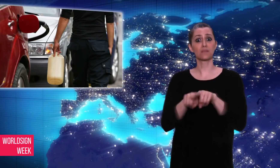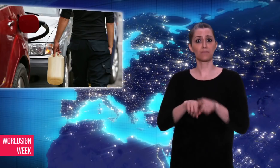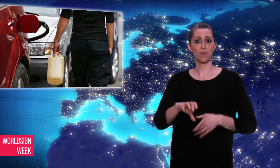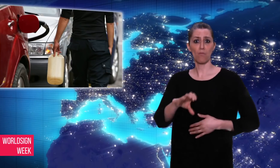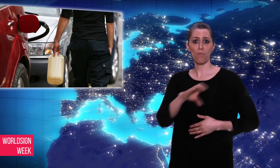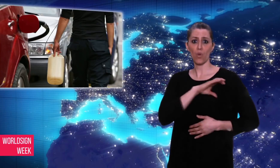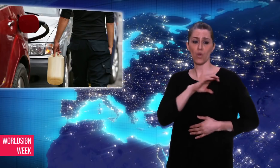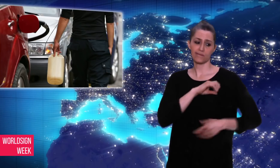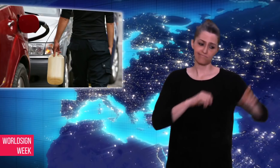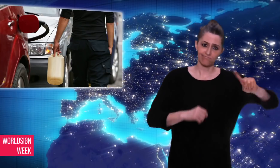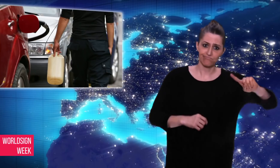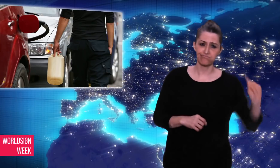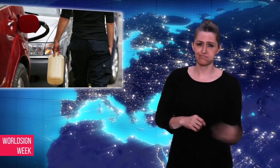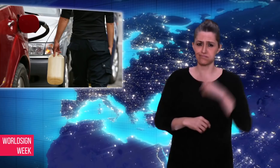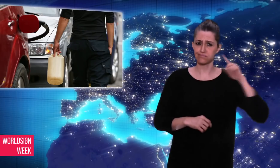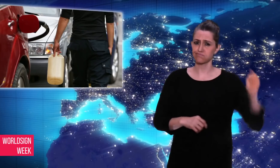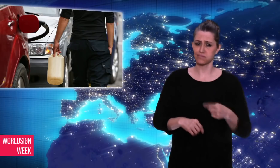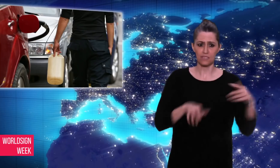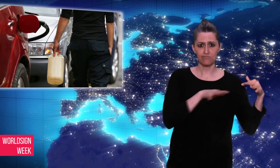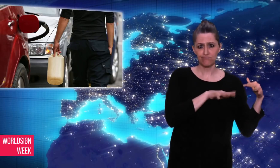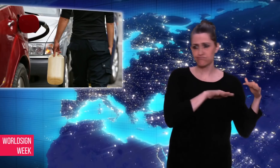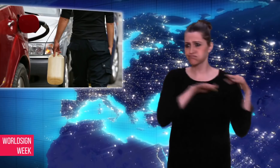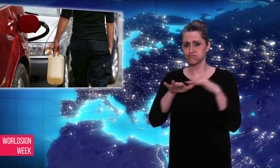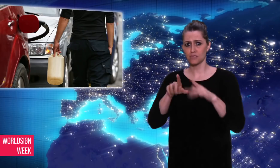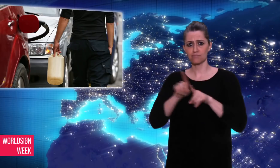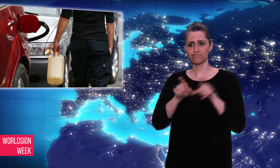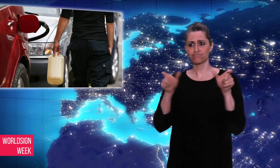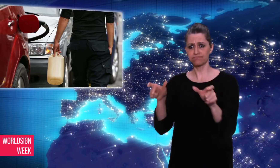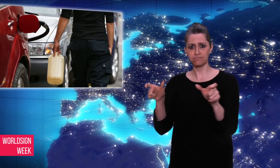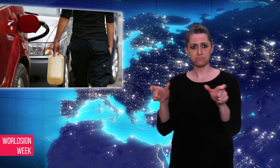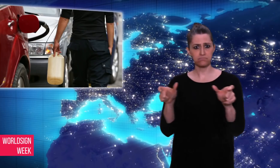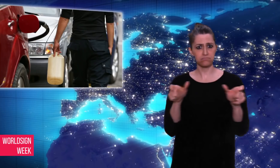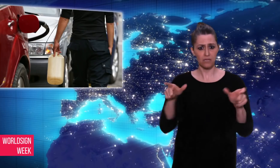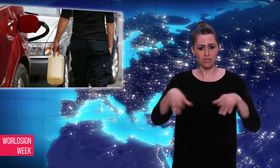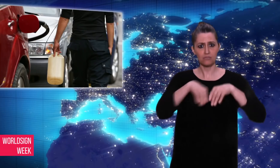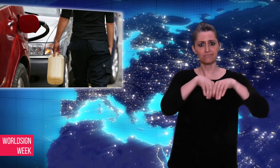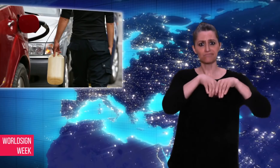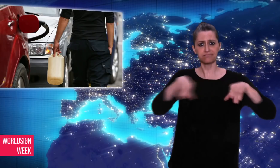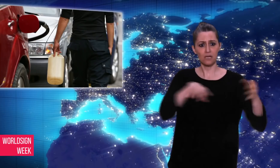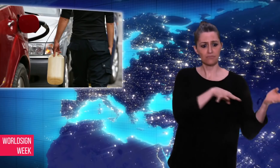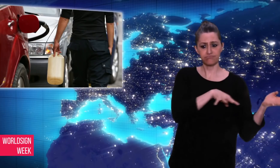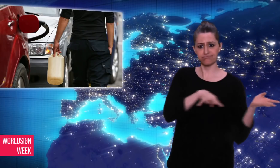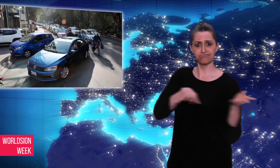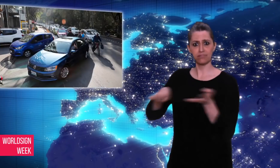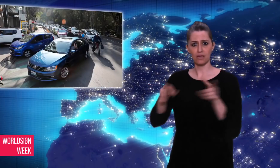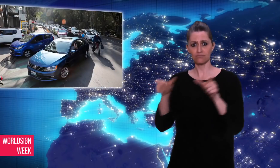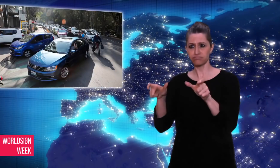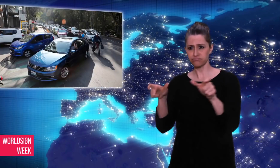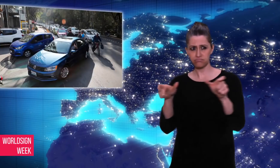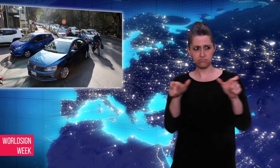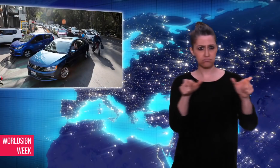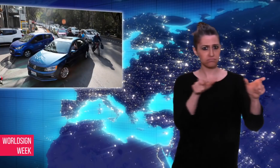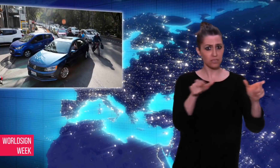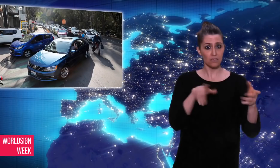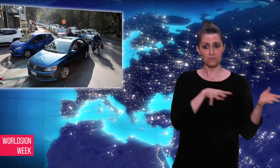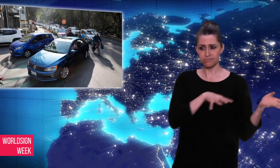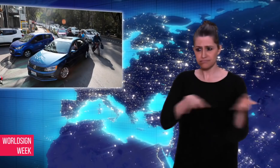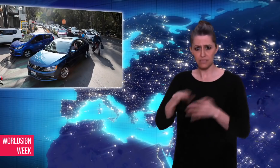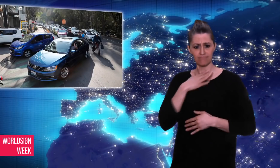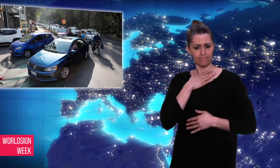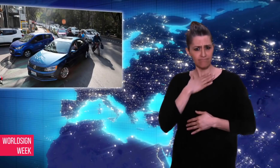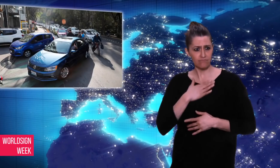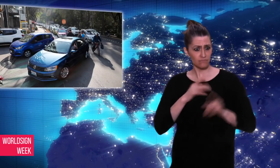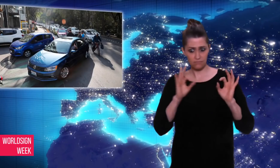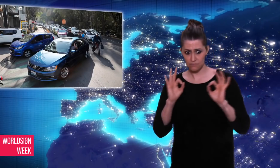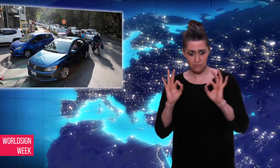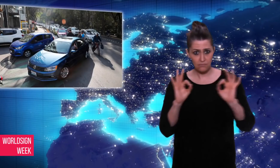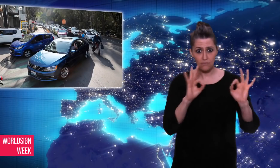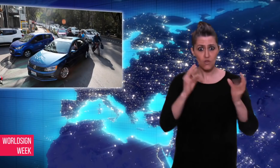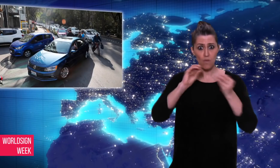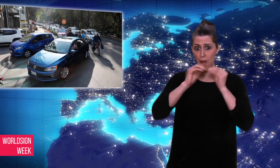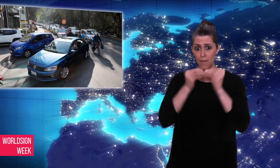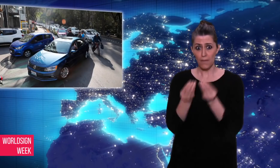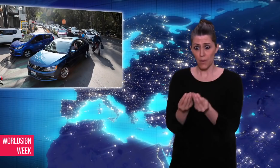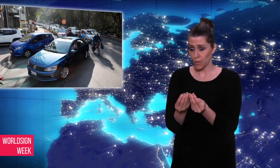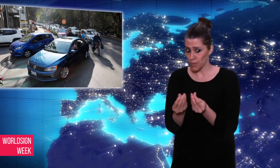and police to secure the pipeline until conditions improve